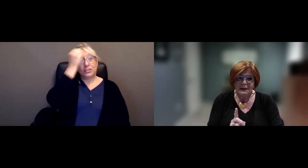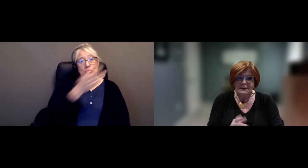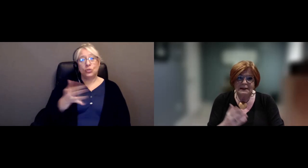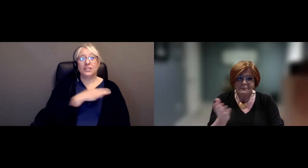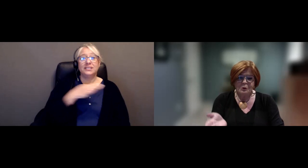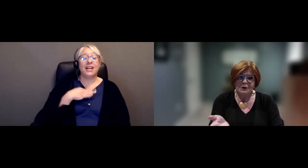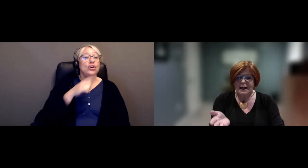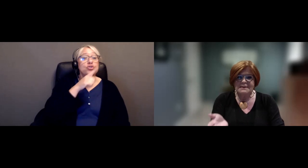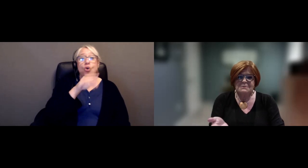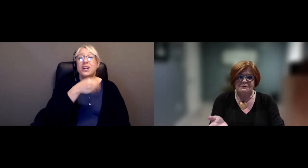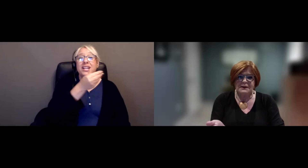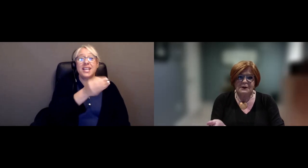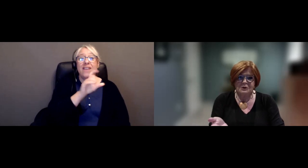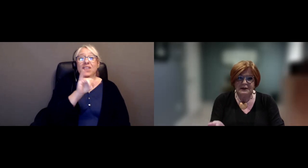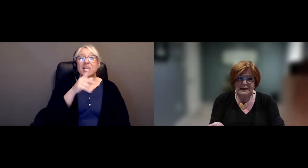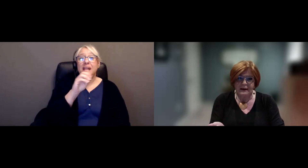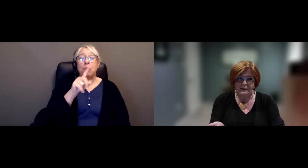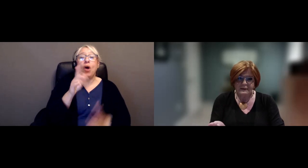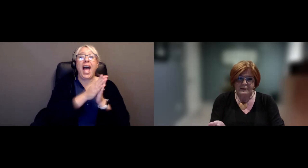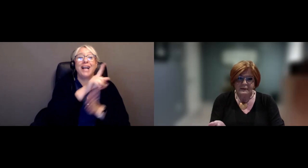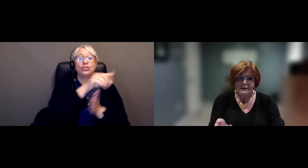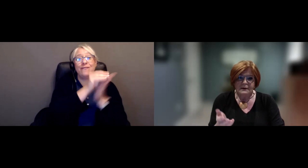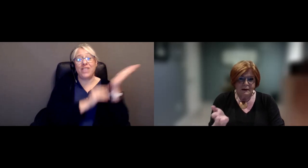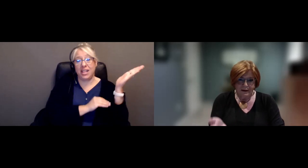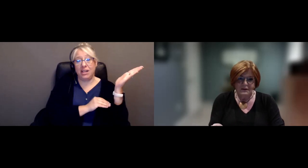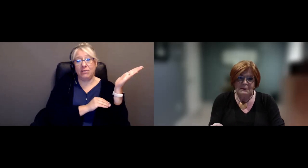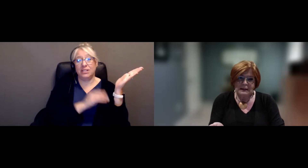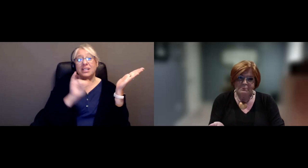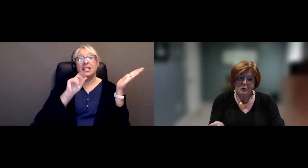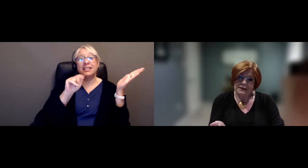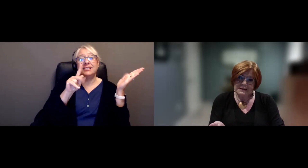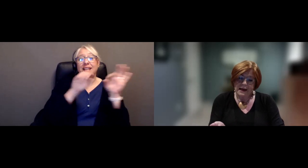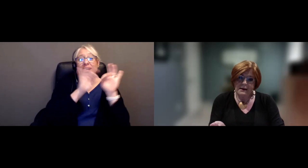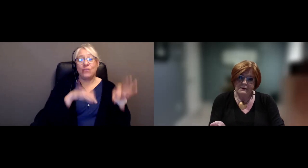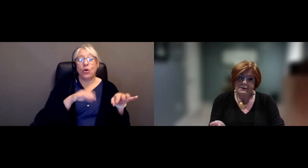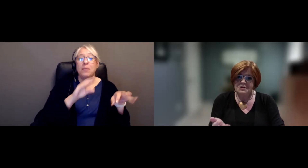people a clipboard and ask them to fill out their intake. Give them the clipboard and say there's